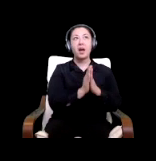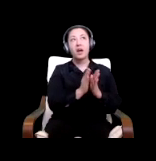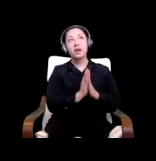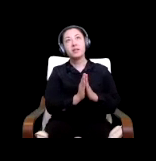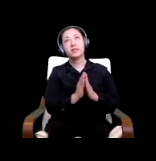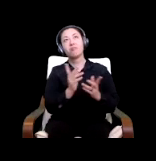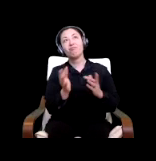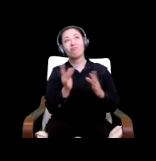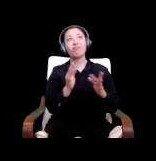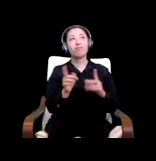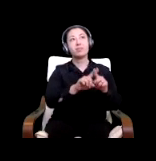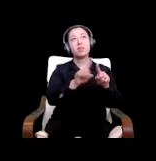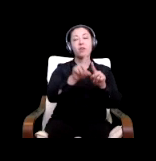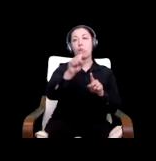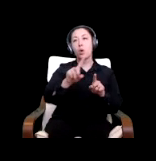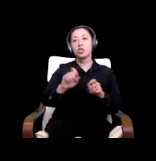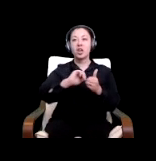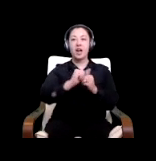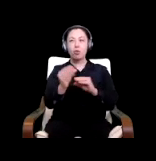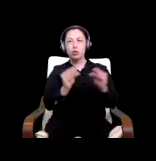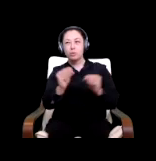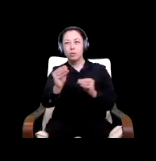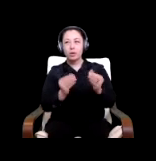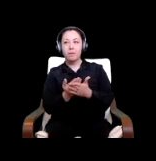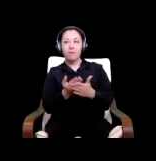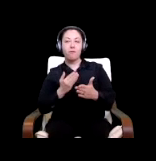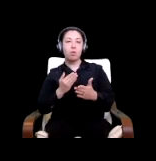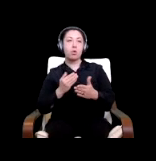we moved on to the next step.